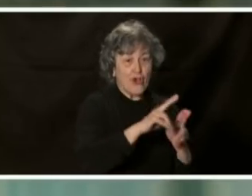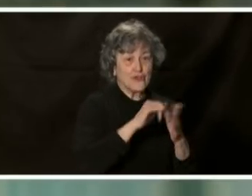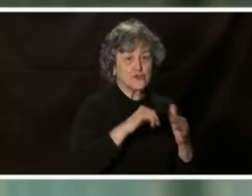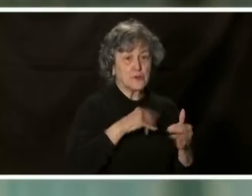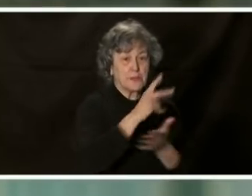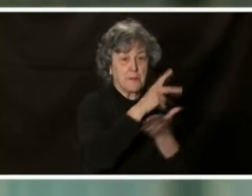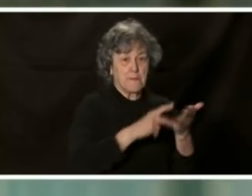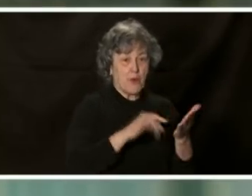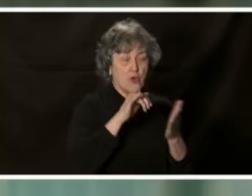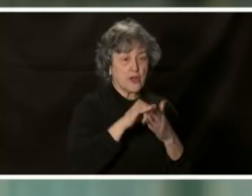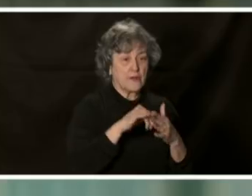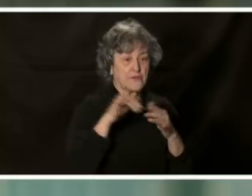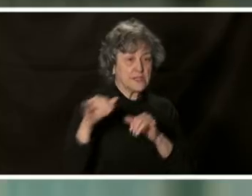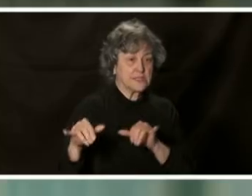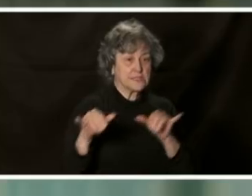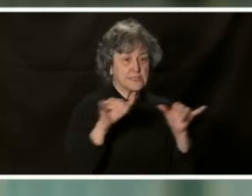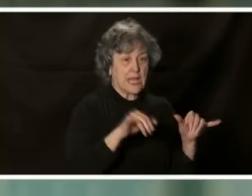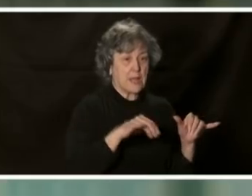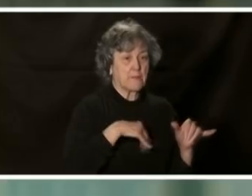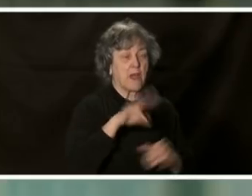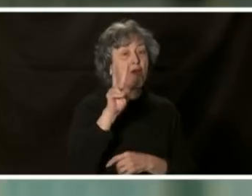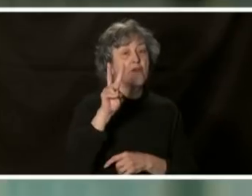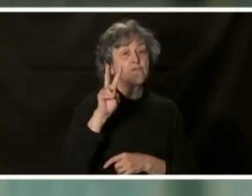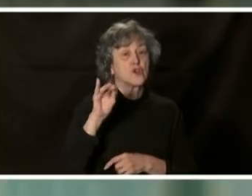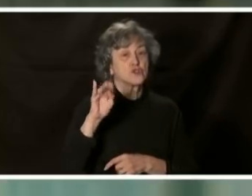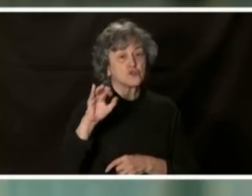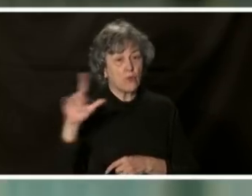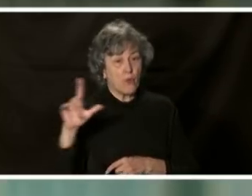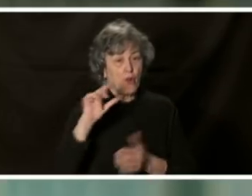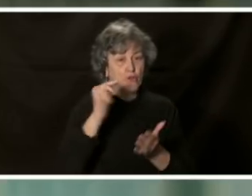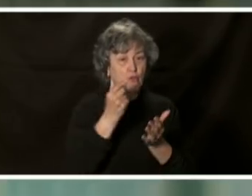OF THE SPRING 2020 VIRTUAL GRADUATE COMMENCEMENT CEREMONY.